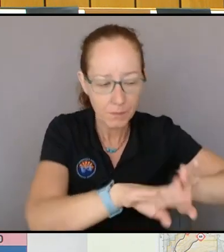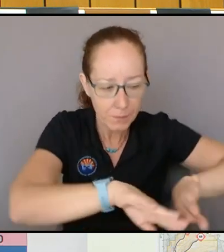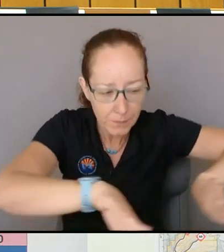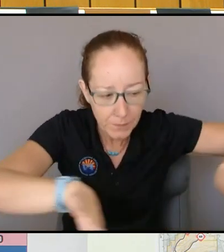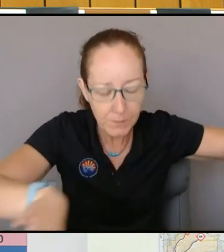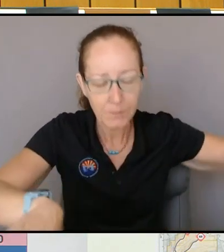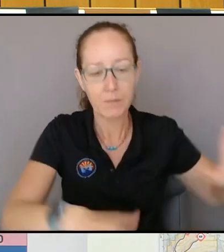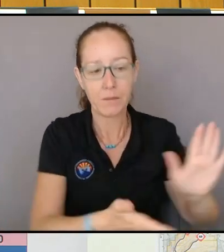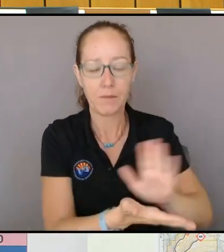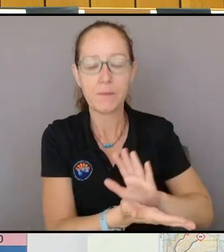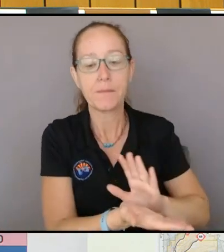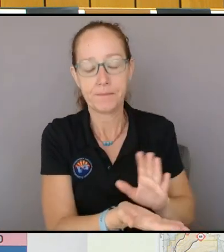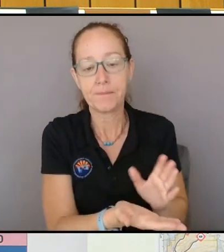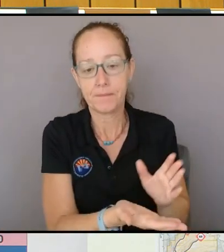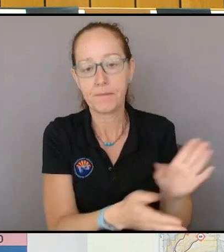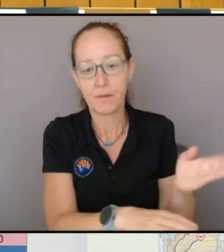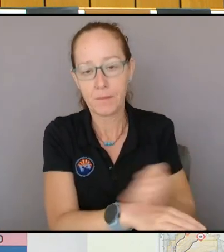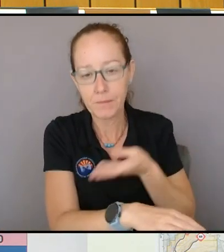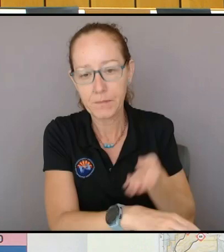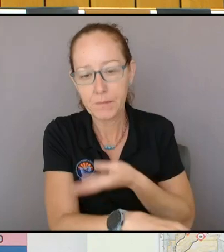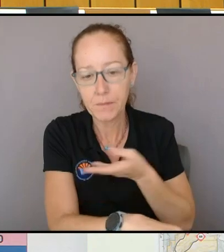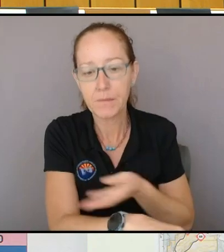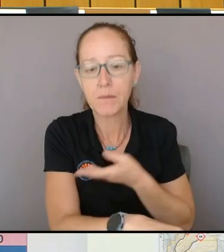on top of the ridge and moving to the west,